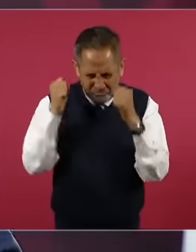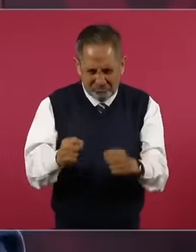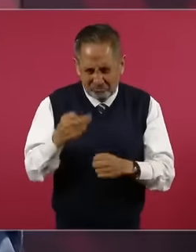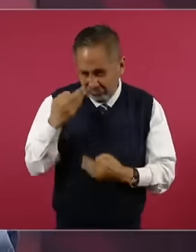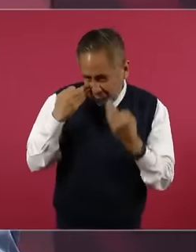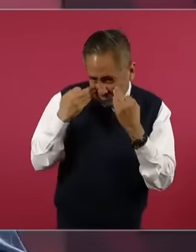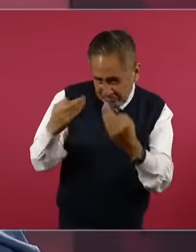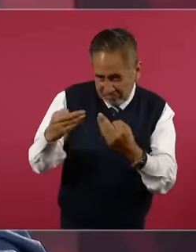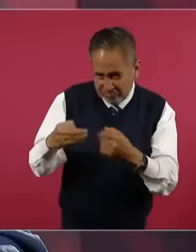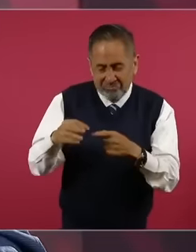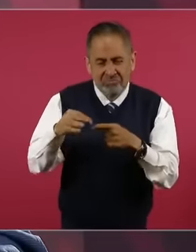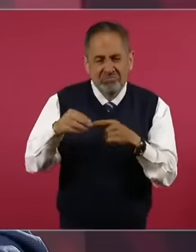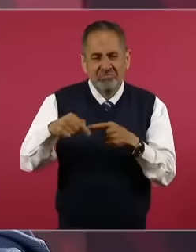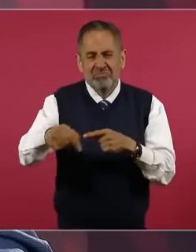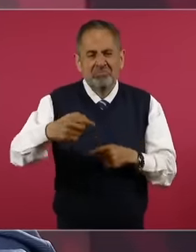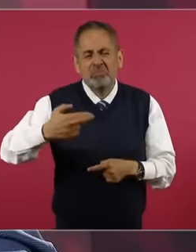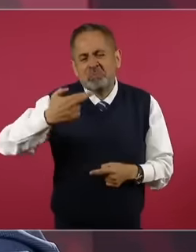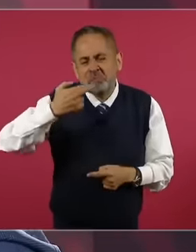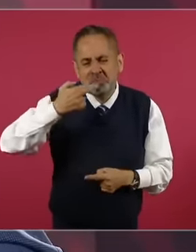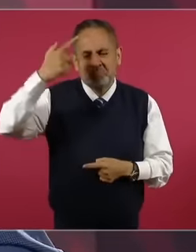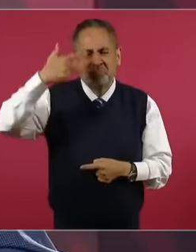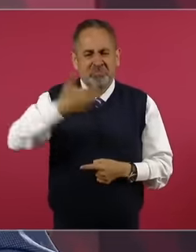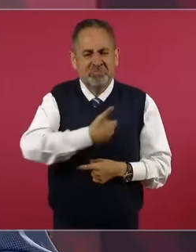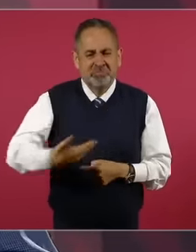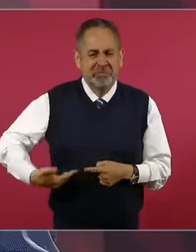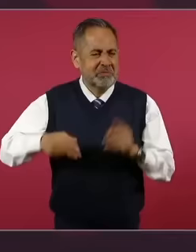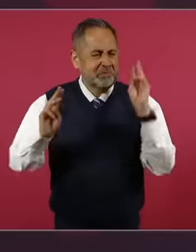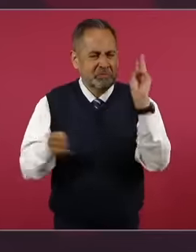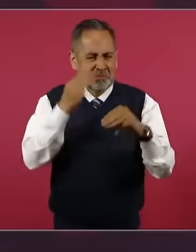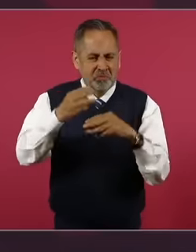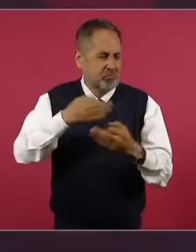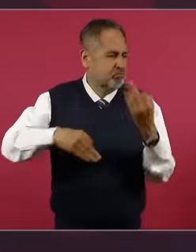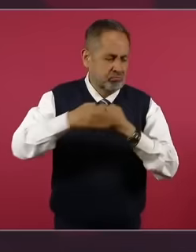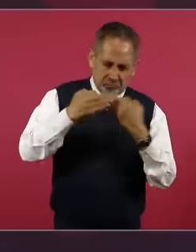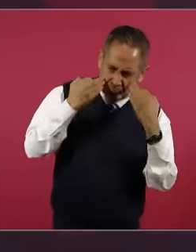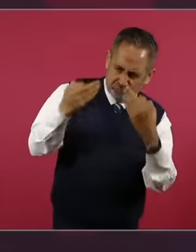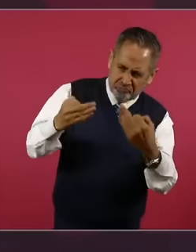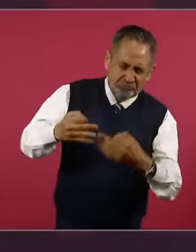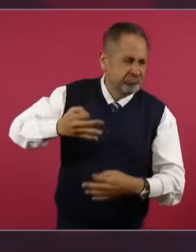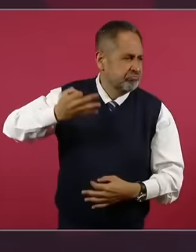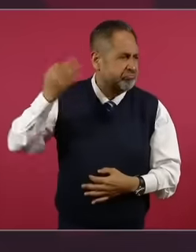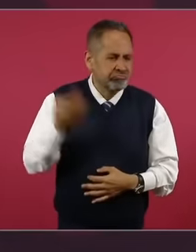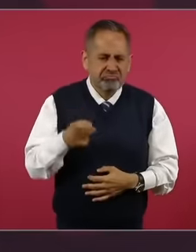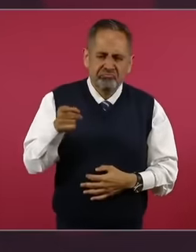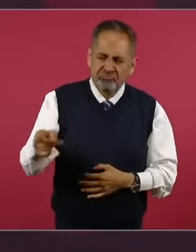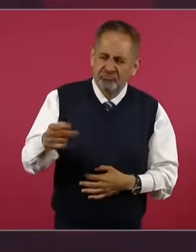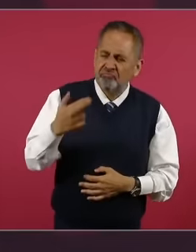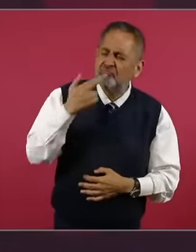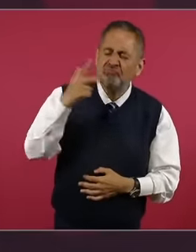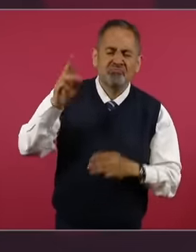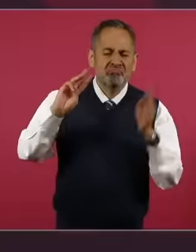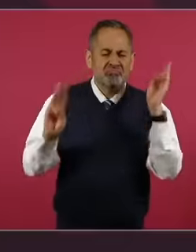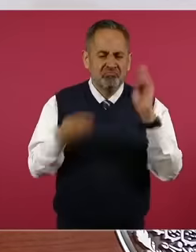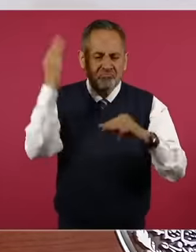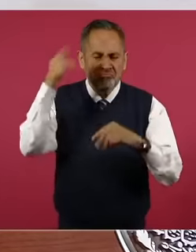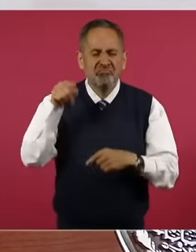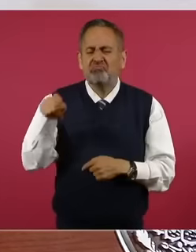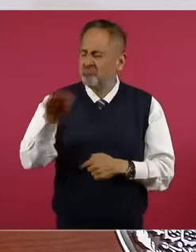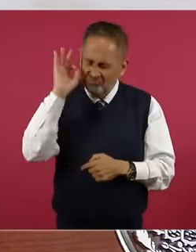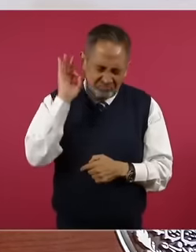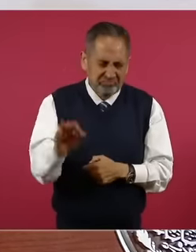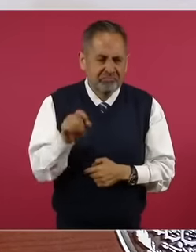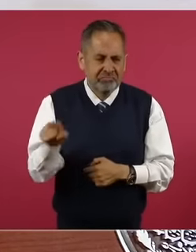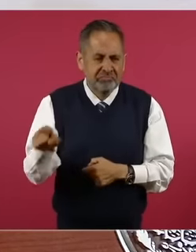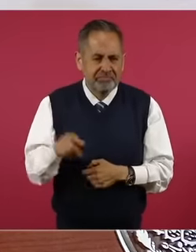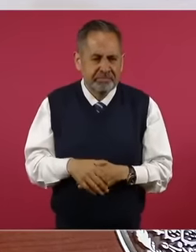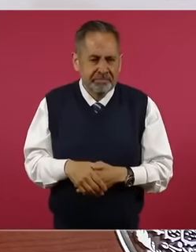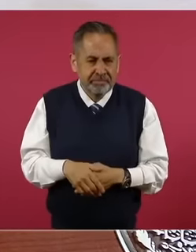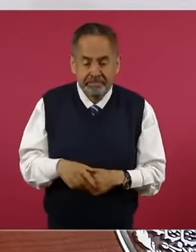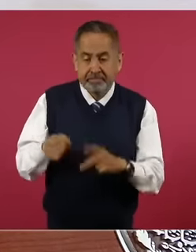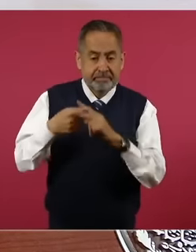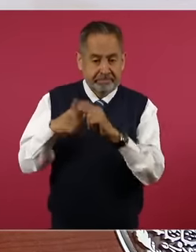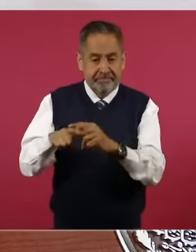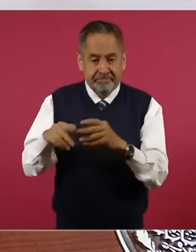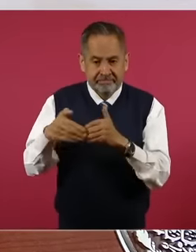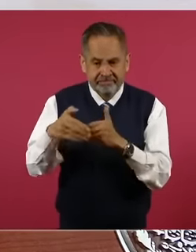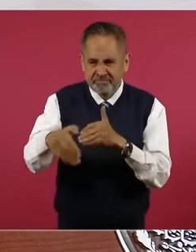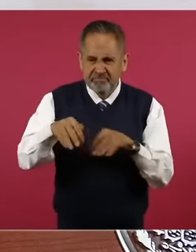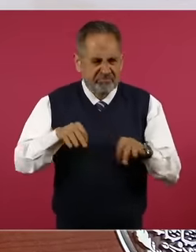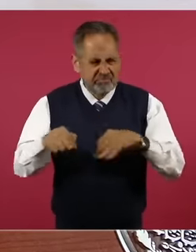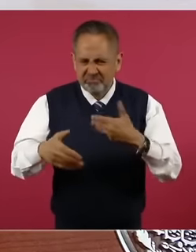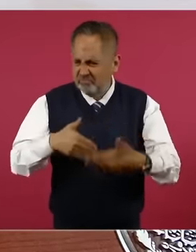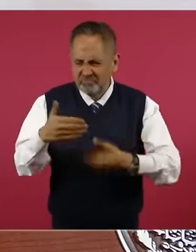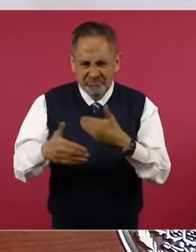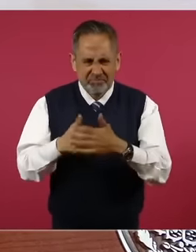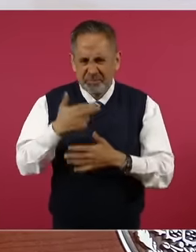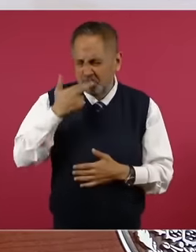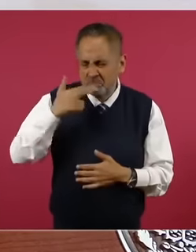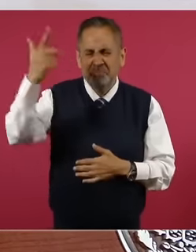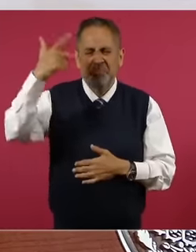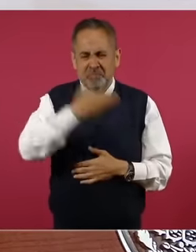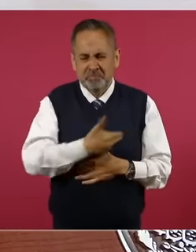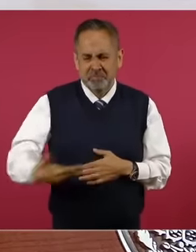we are going to have the best president in the world. Already entering, she will be among the best